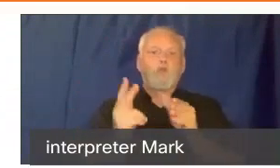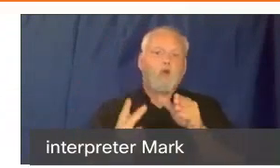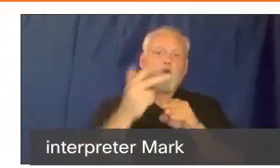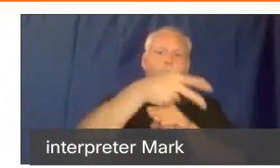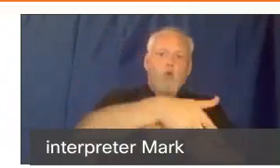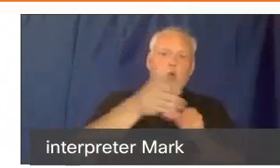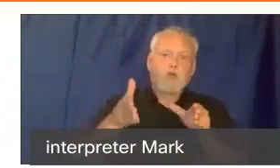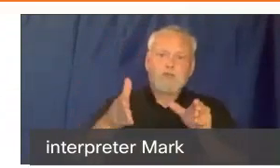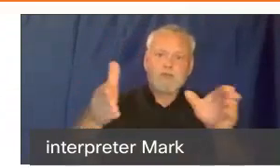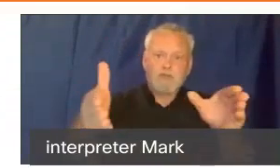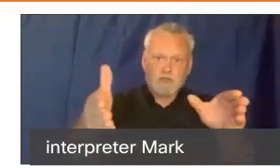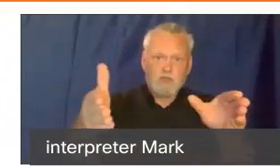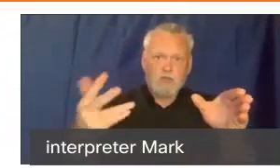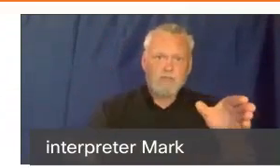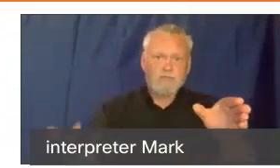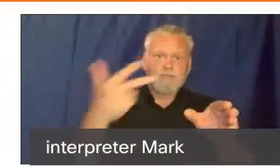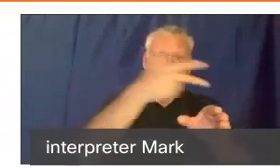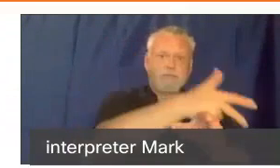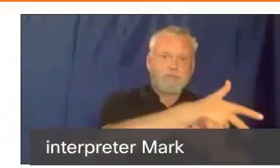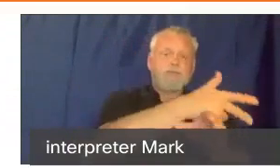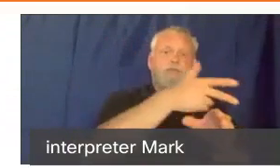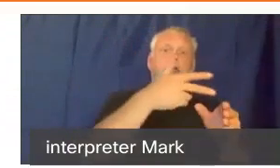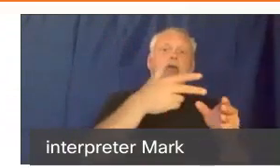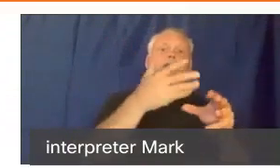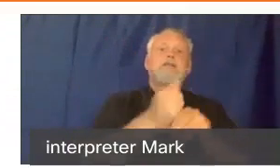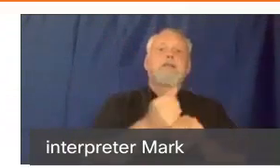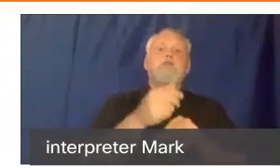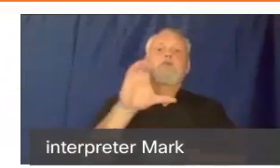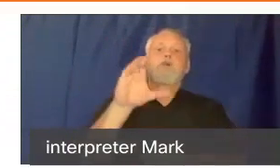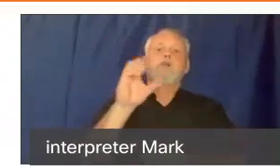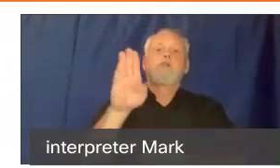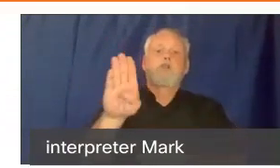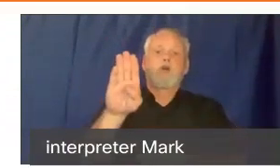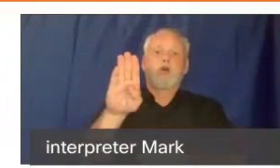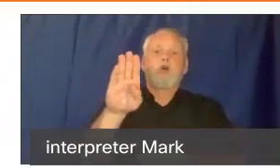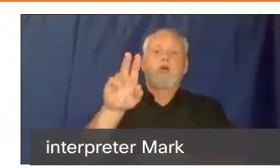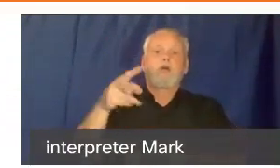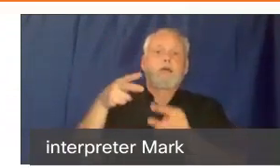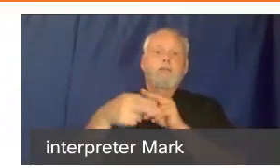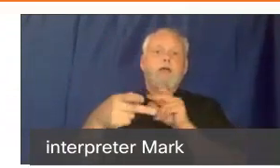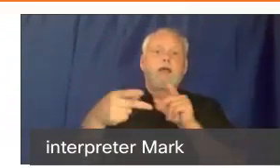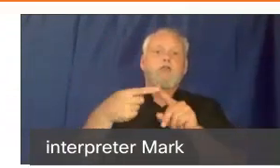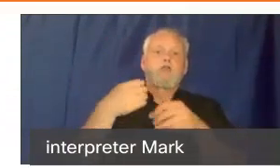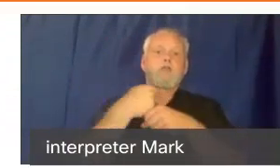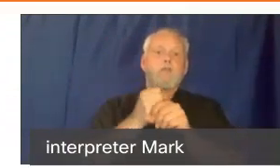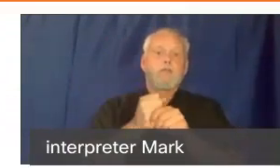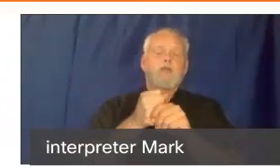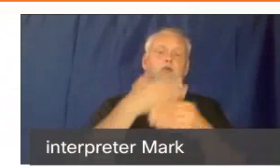And hit the curb ramp to get to the trail and then make a 90 degree turn.